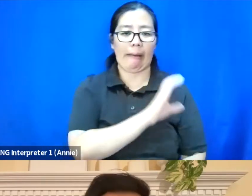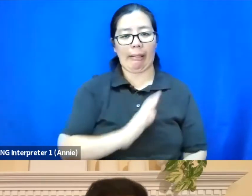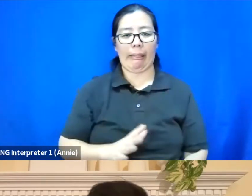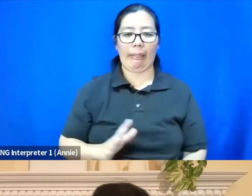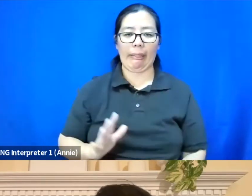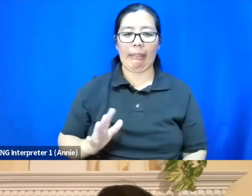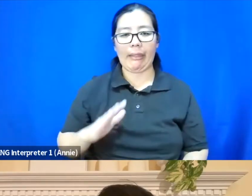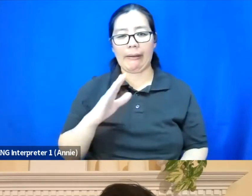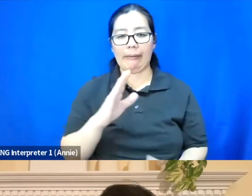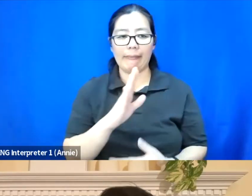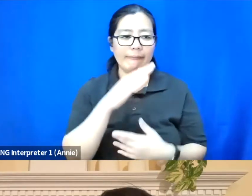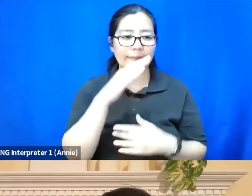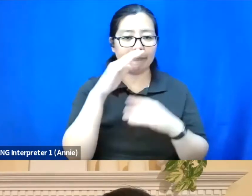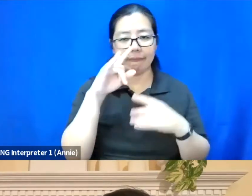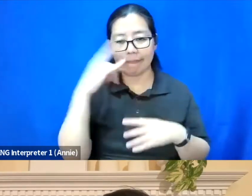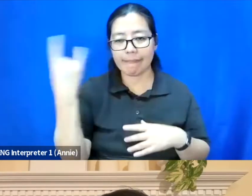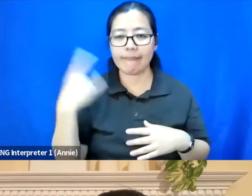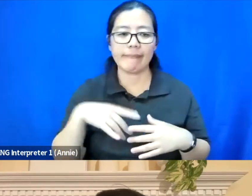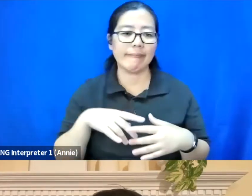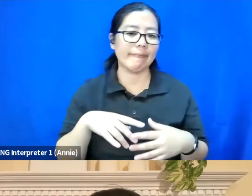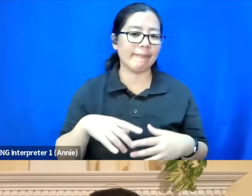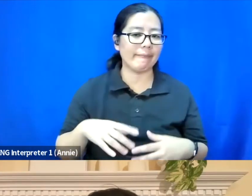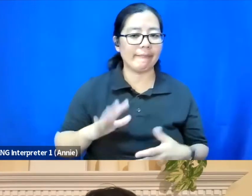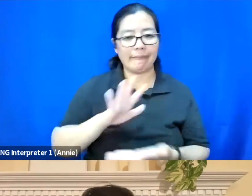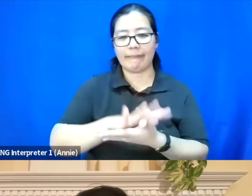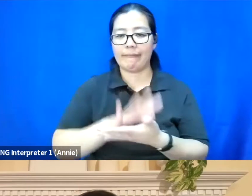And Alice does the exact same thing -- Mm-hmm. in her book.